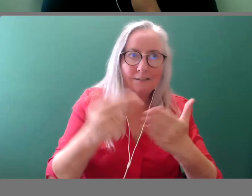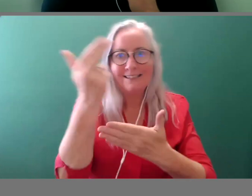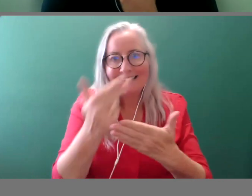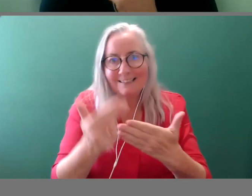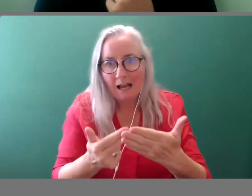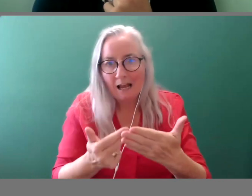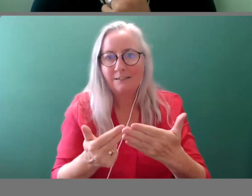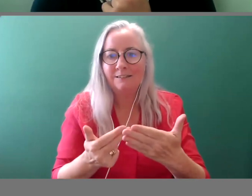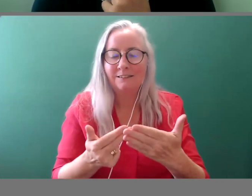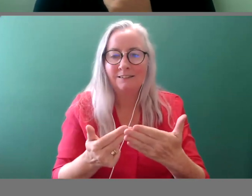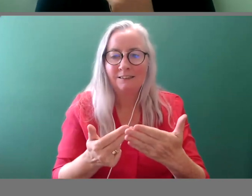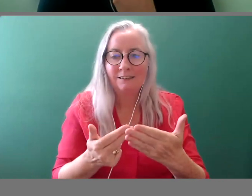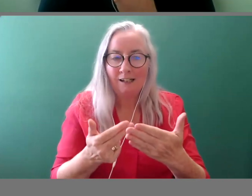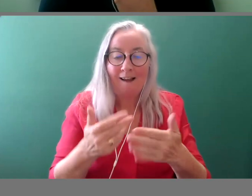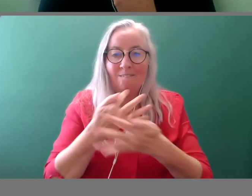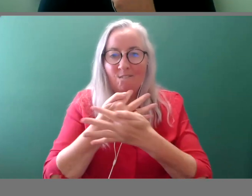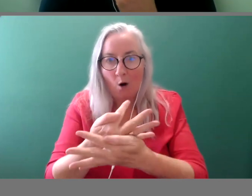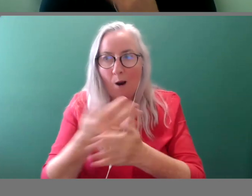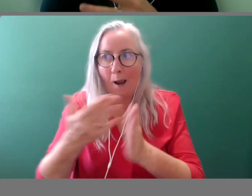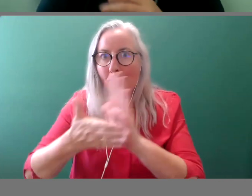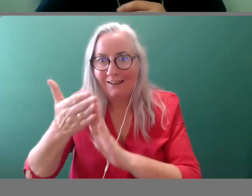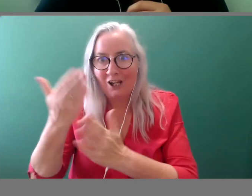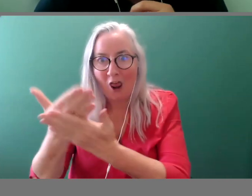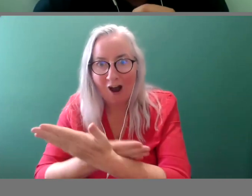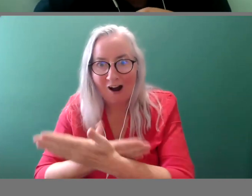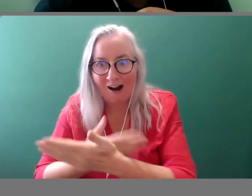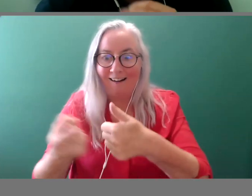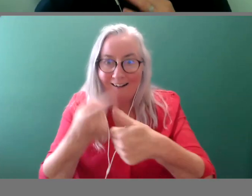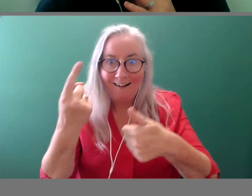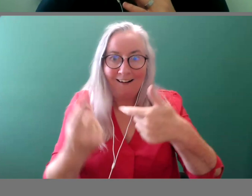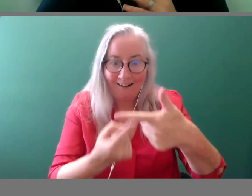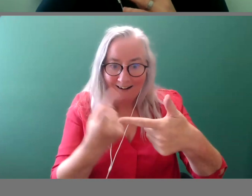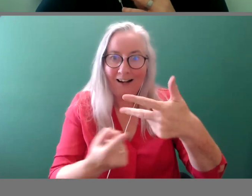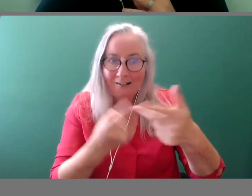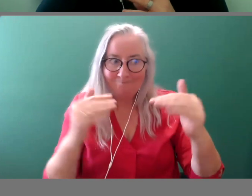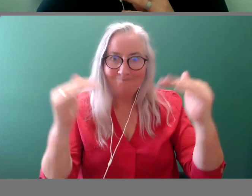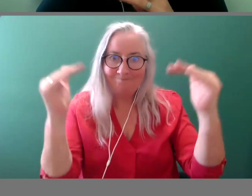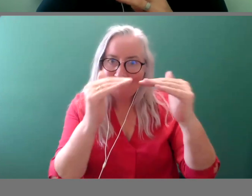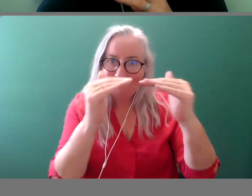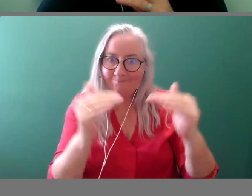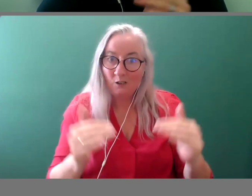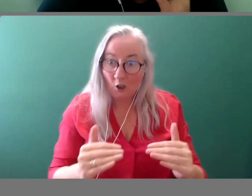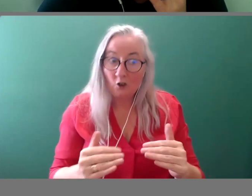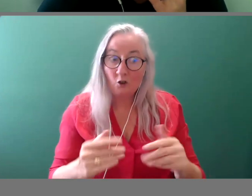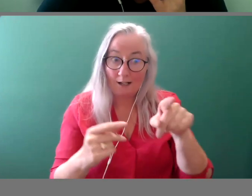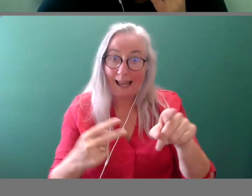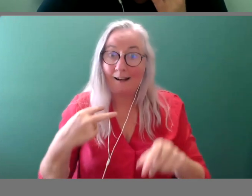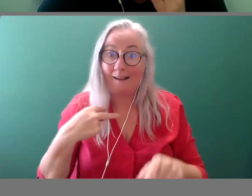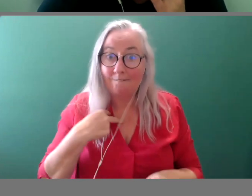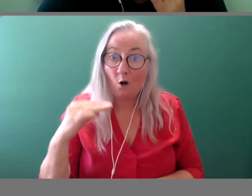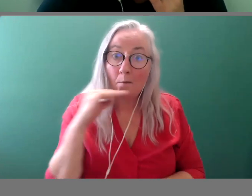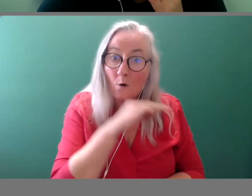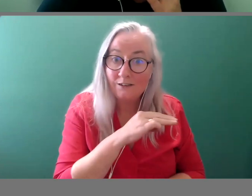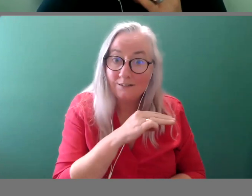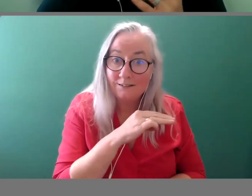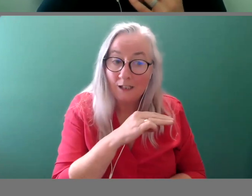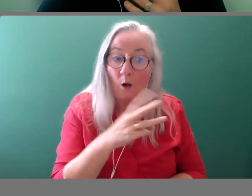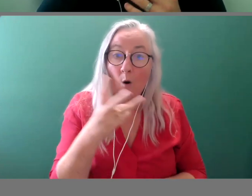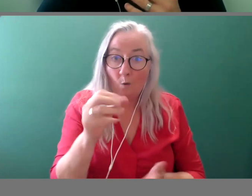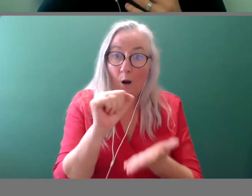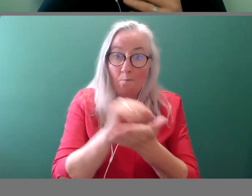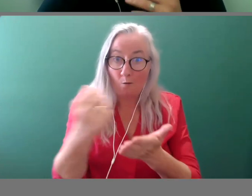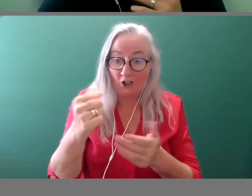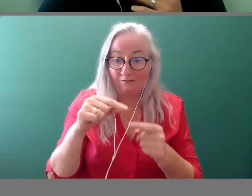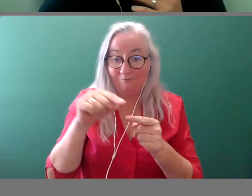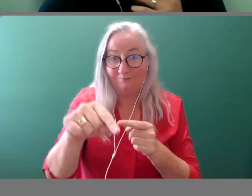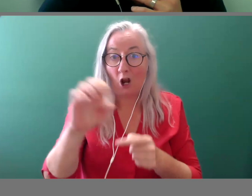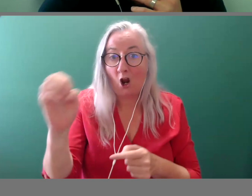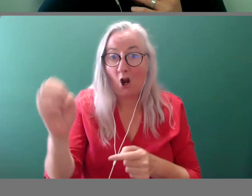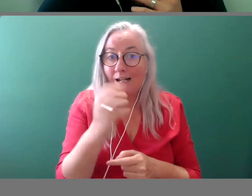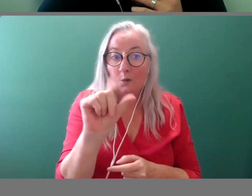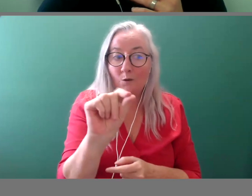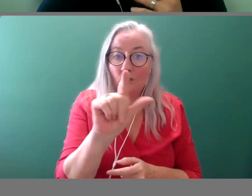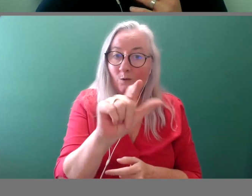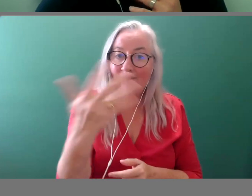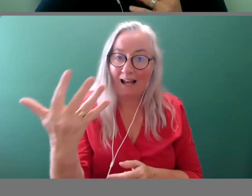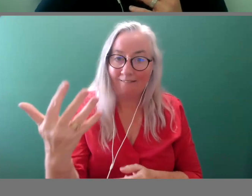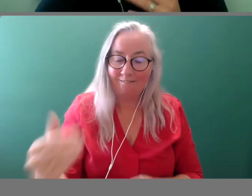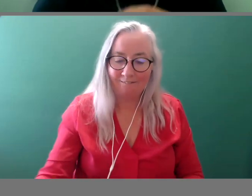adhering to the building regulations, so very important and will be published early 2025.